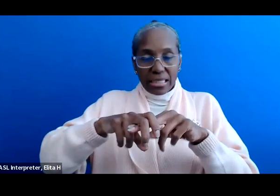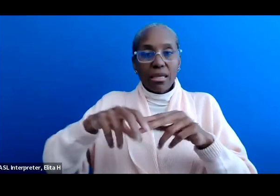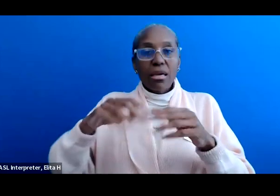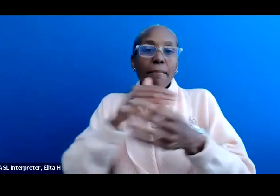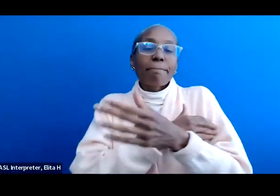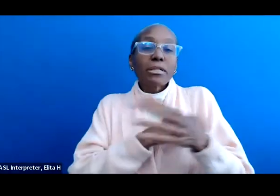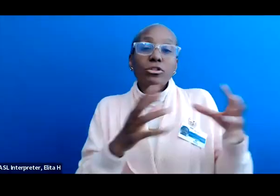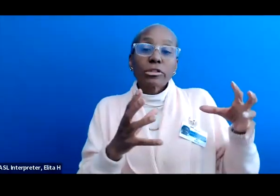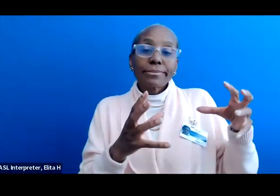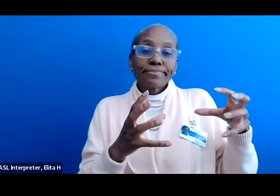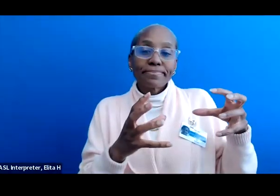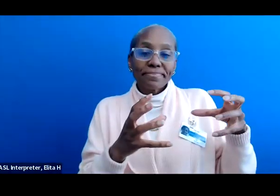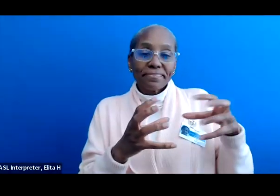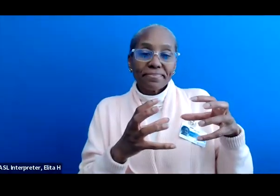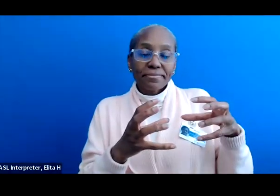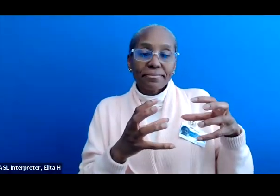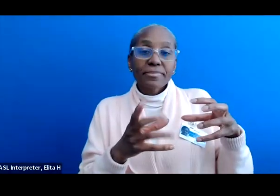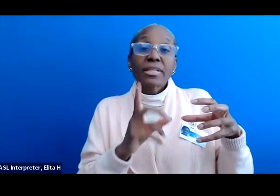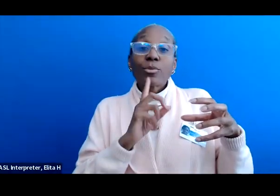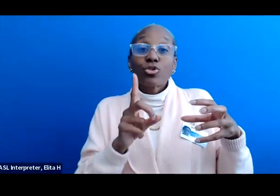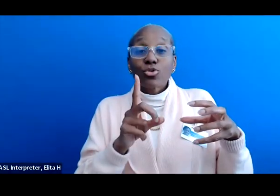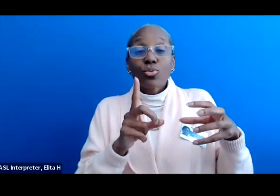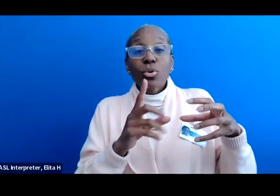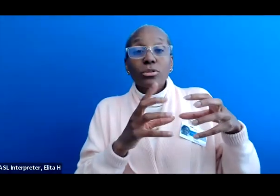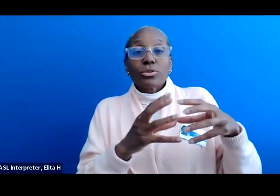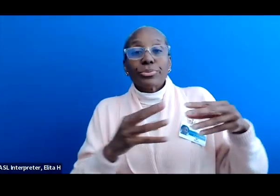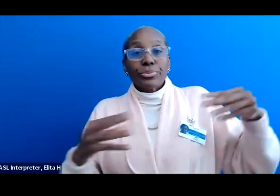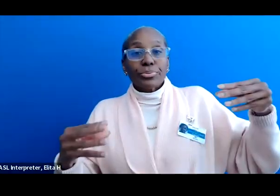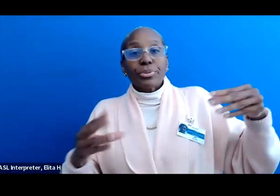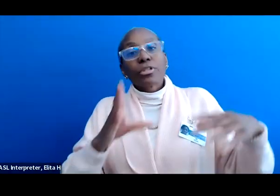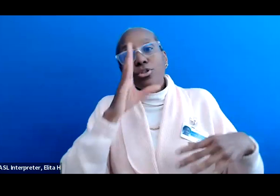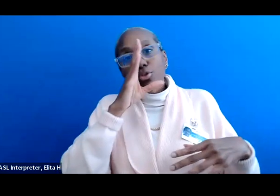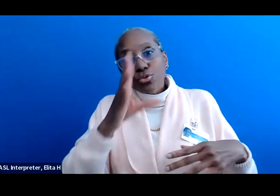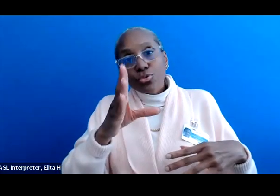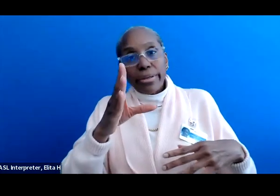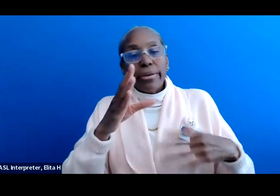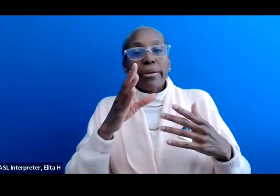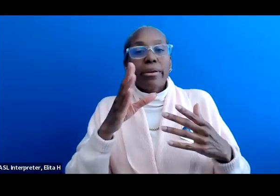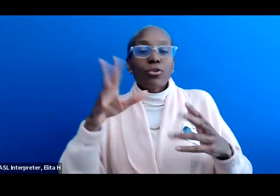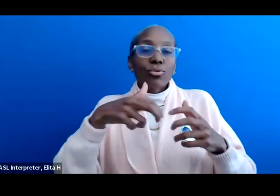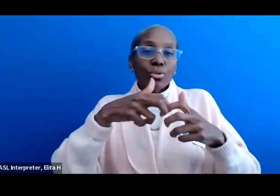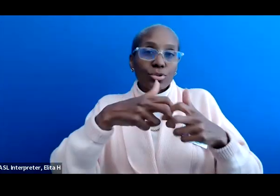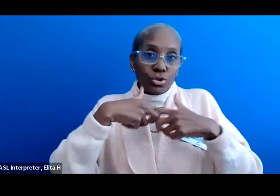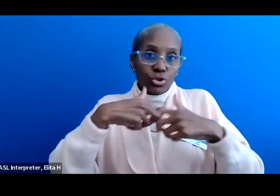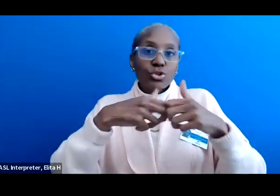tightening, so you want to be sure and straighten everything out. Get your joints all in motion.